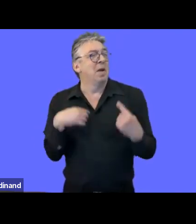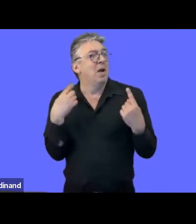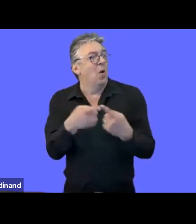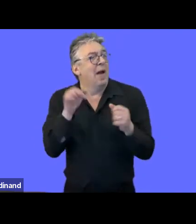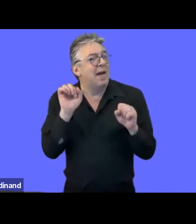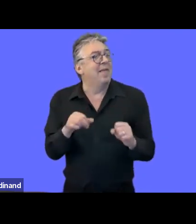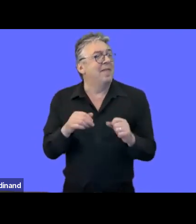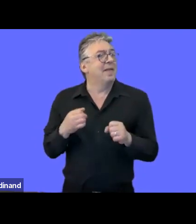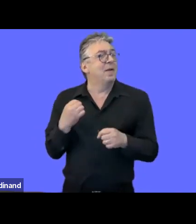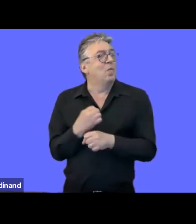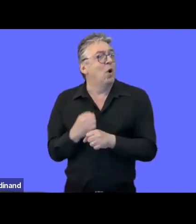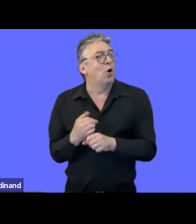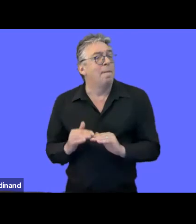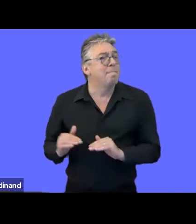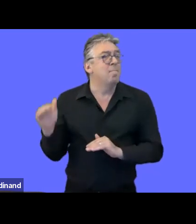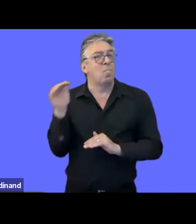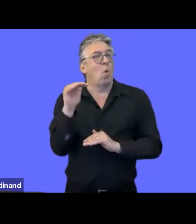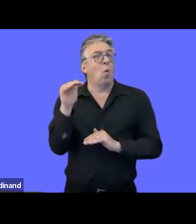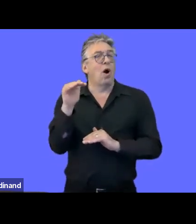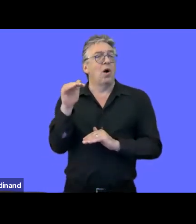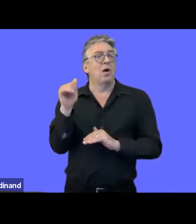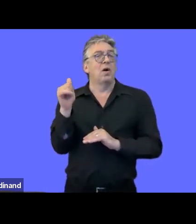and is also with another webinar in the future